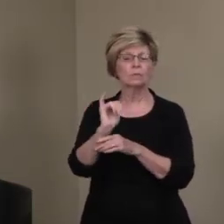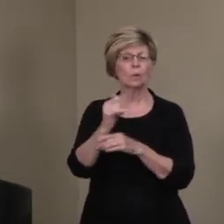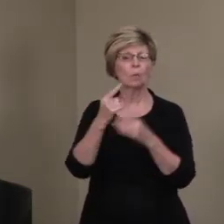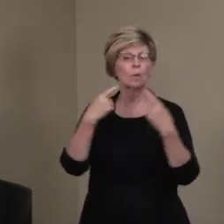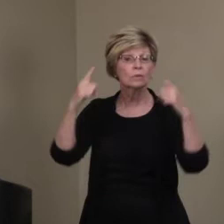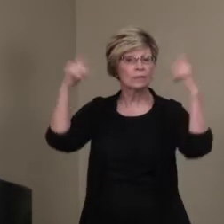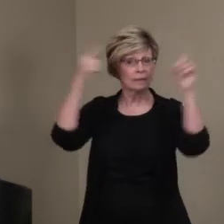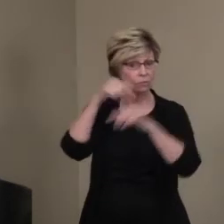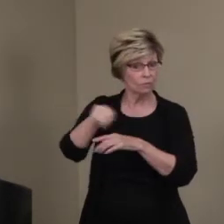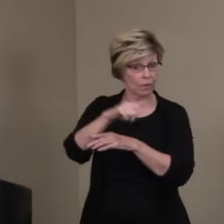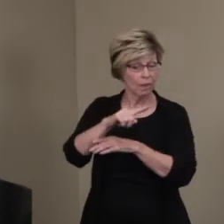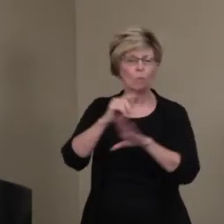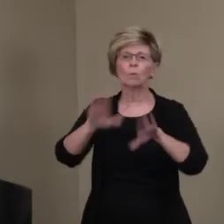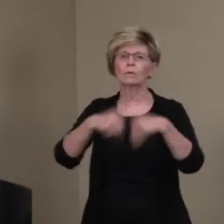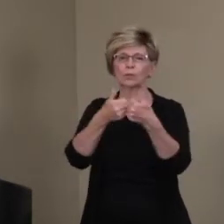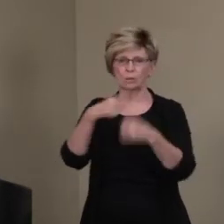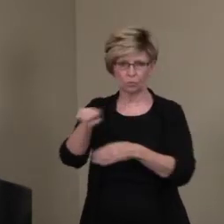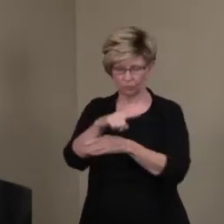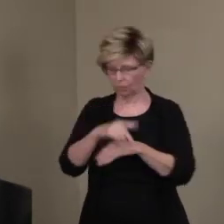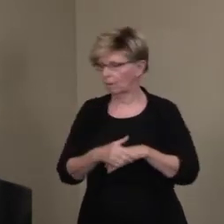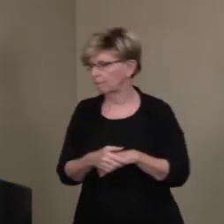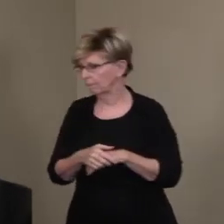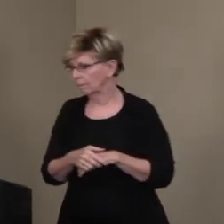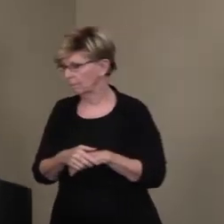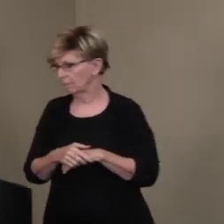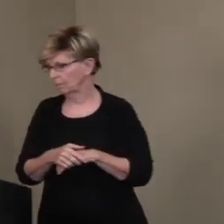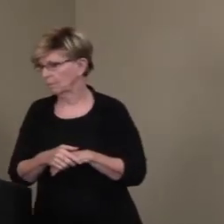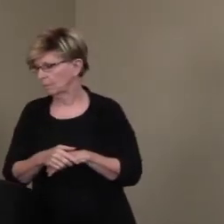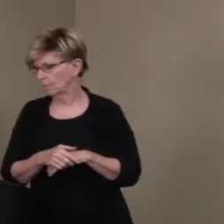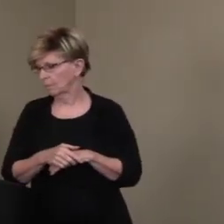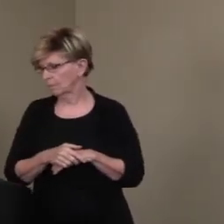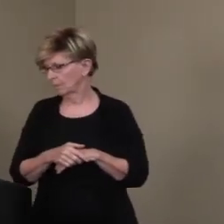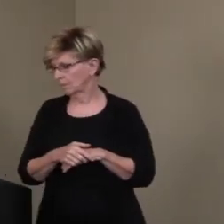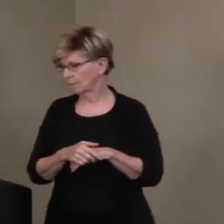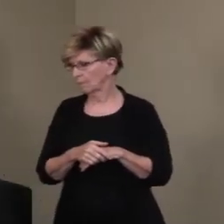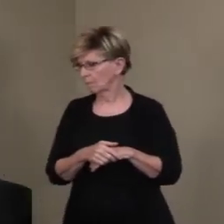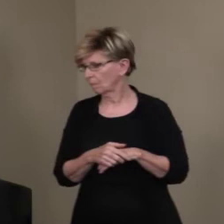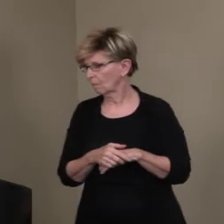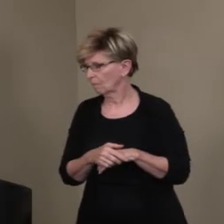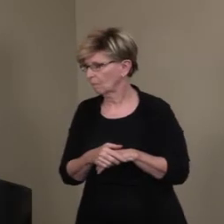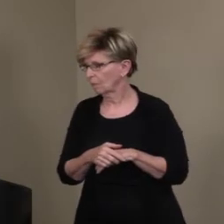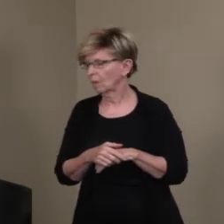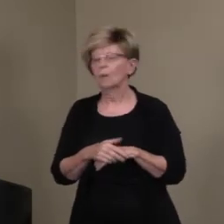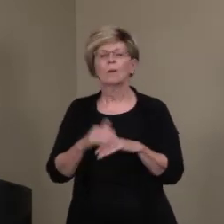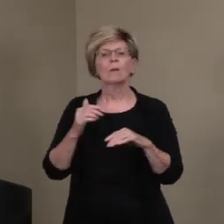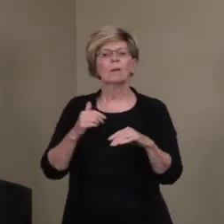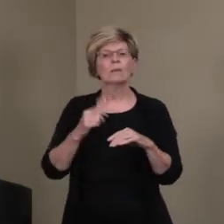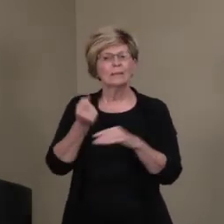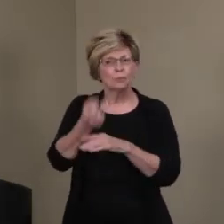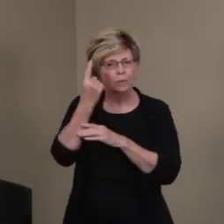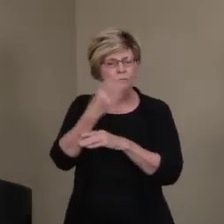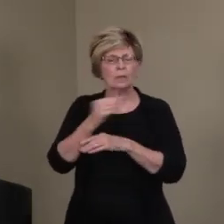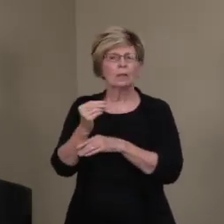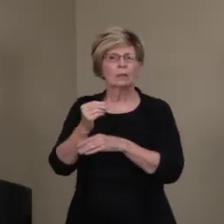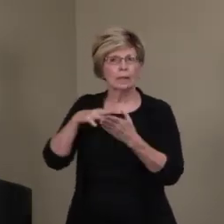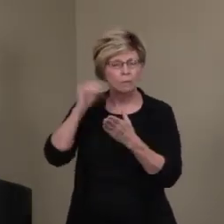disability is and what will be a success and challenge for them they need to